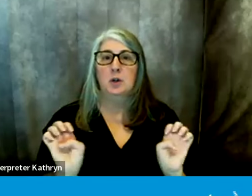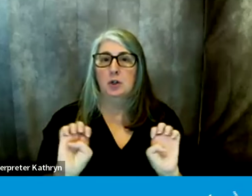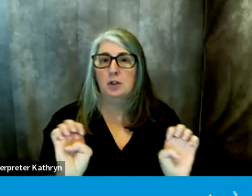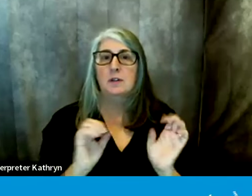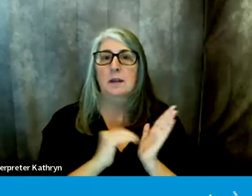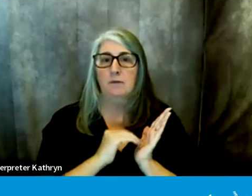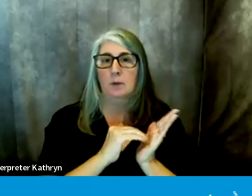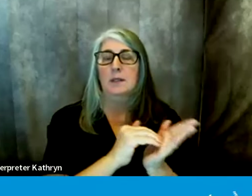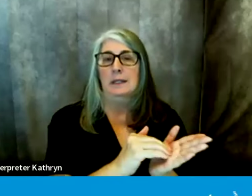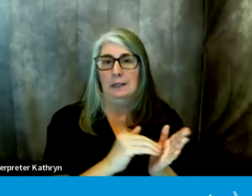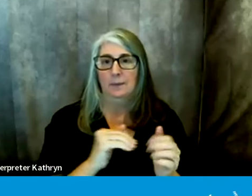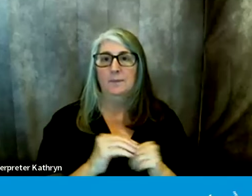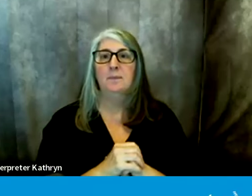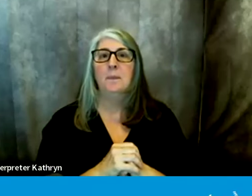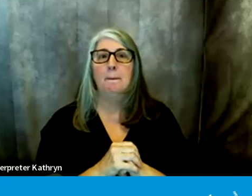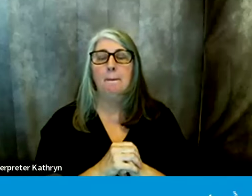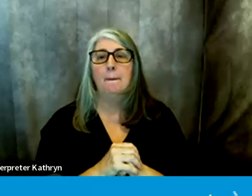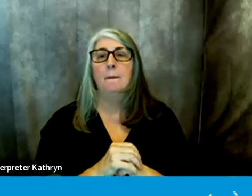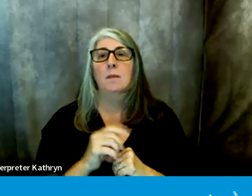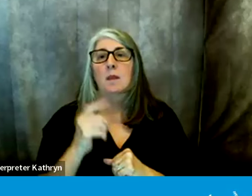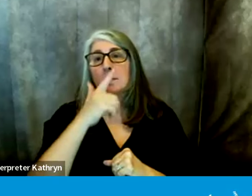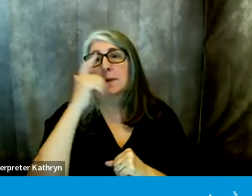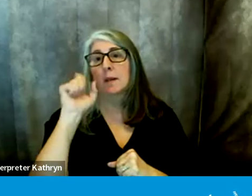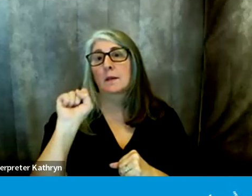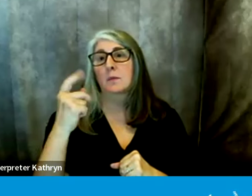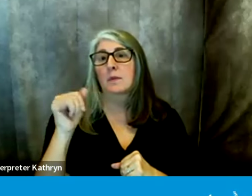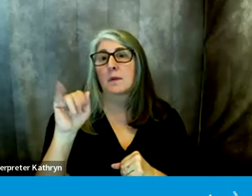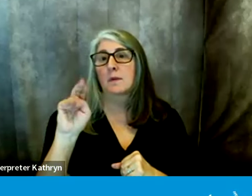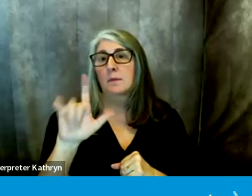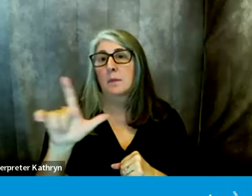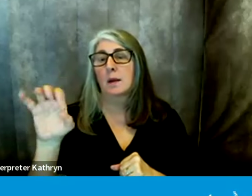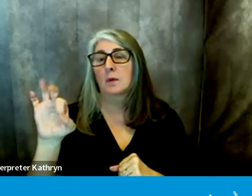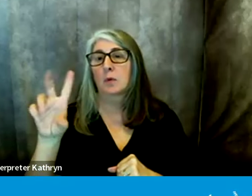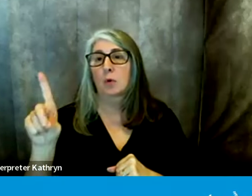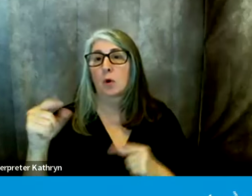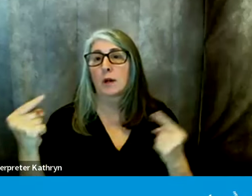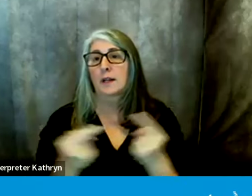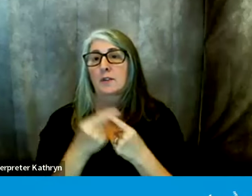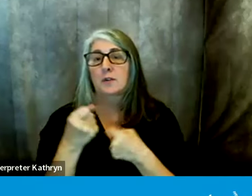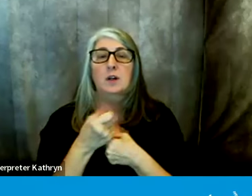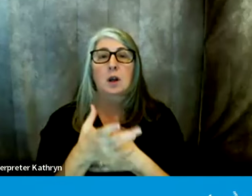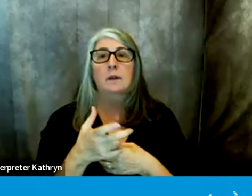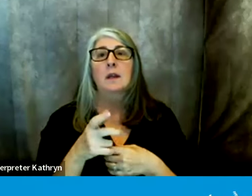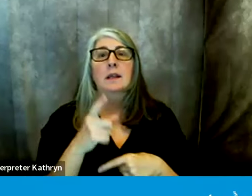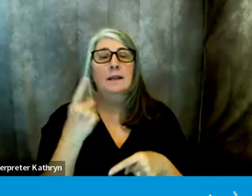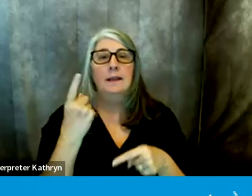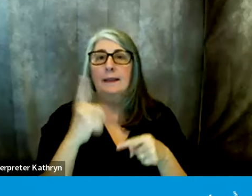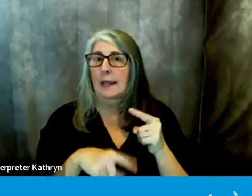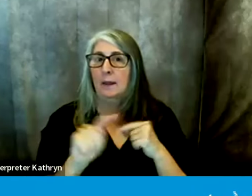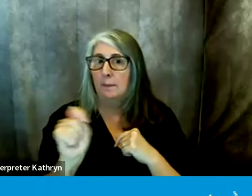While a spinal cord injury impacts the inability to void, it also has a global impact on the lower unit tract of the bladder.